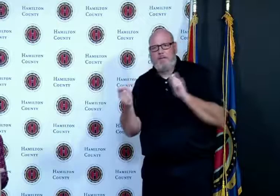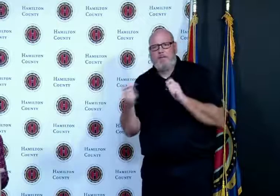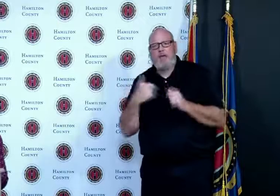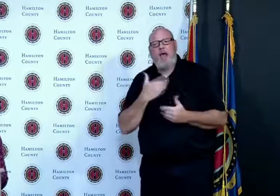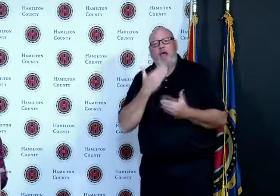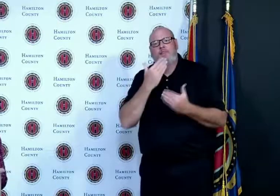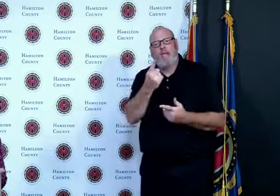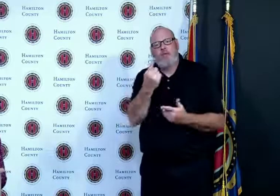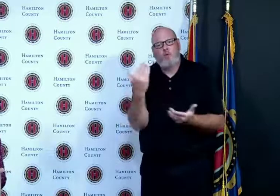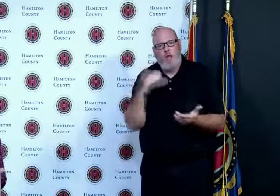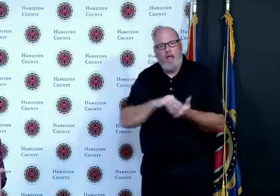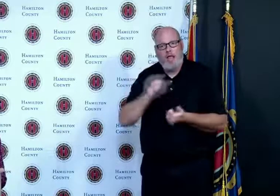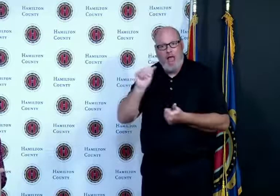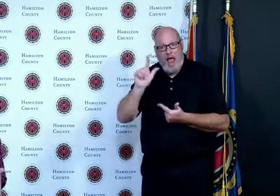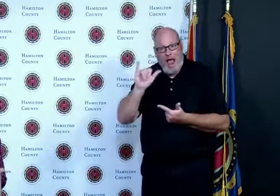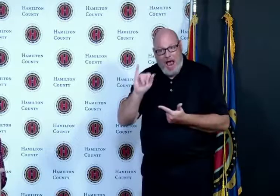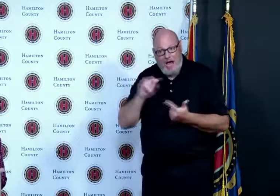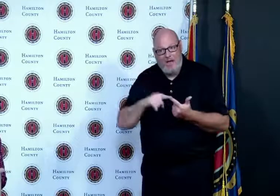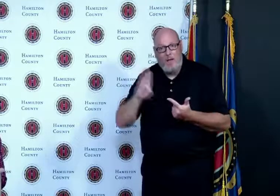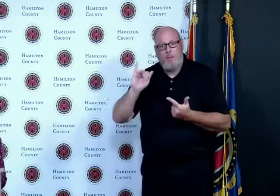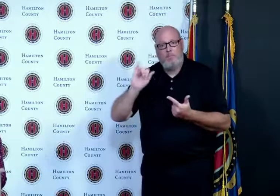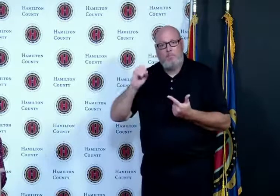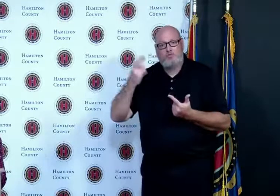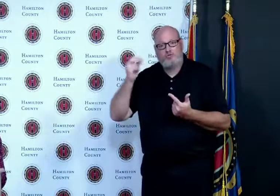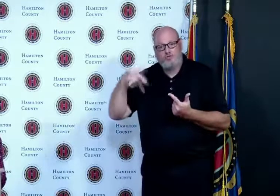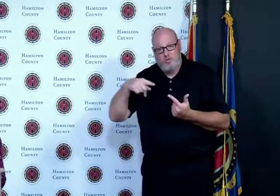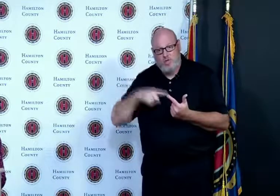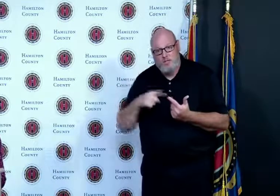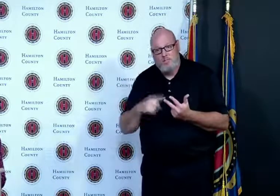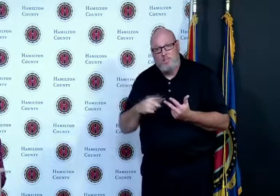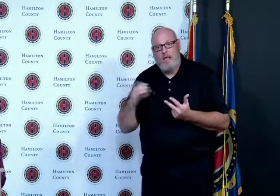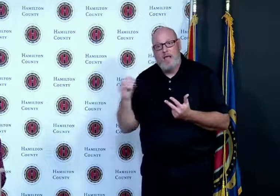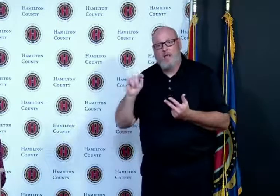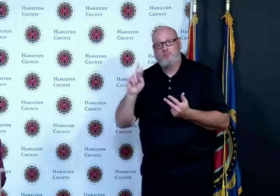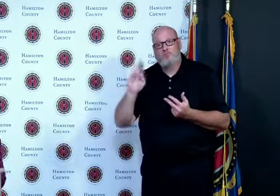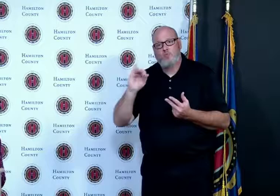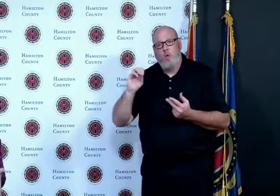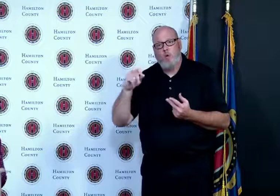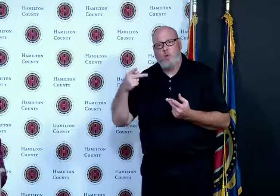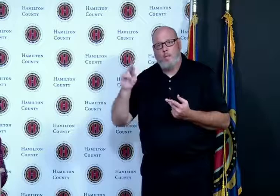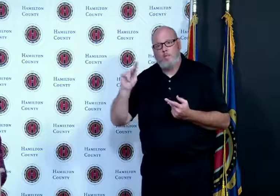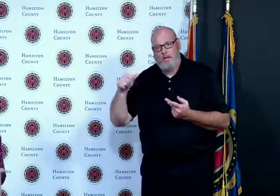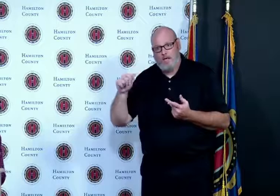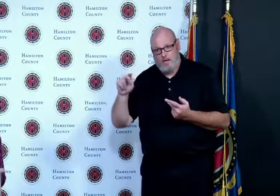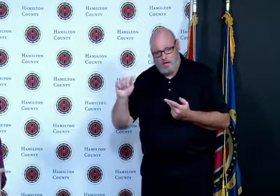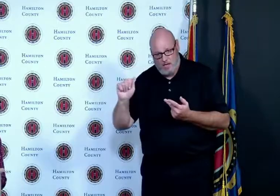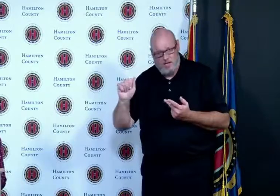thank you so much for being on you really have helped exemplify the importance of getting